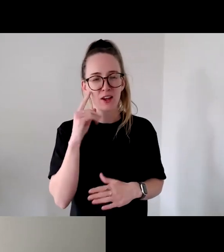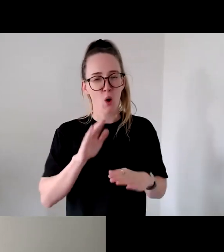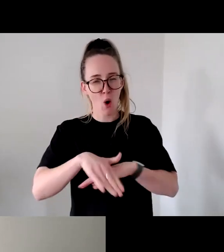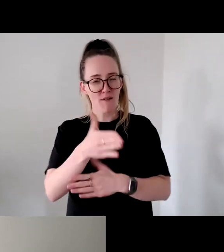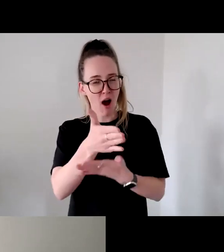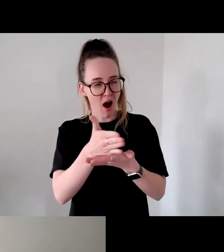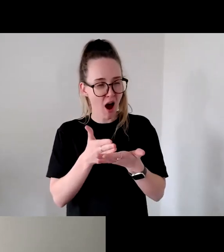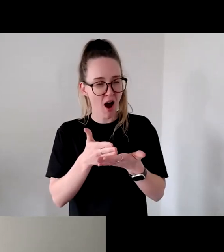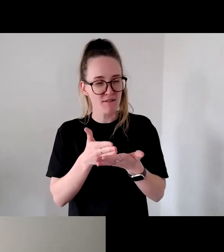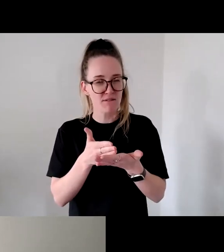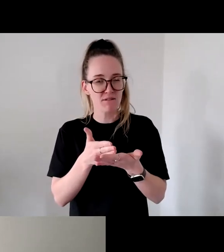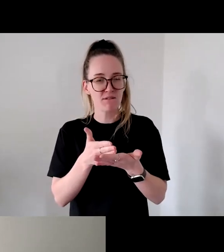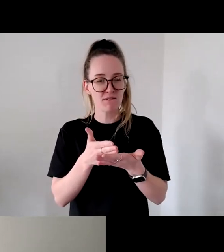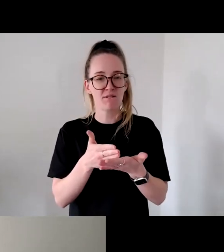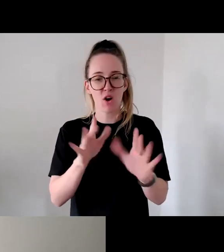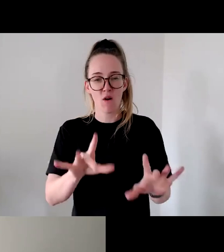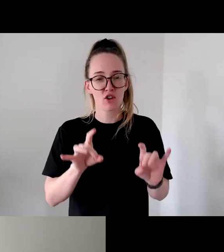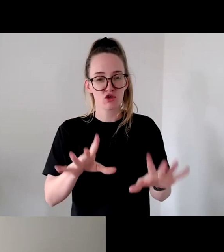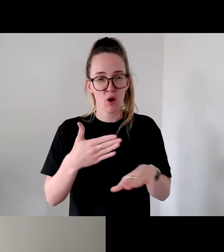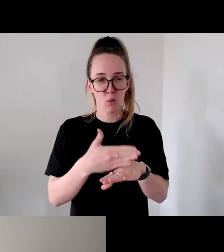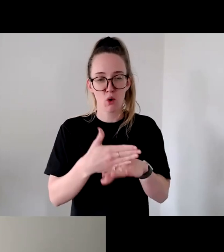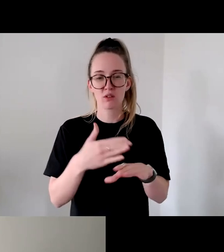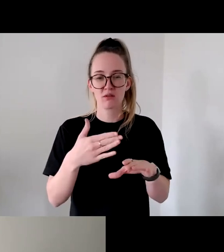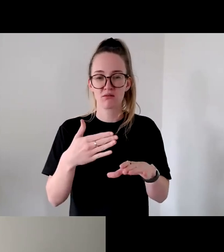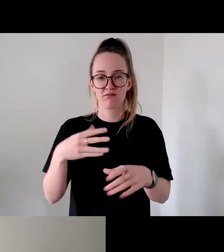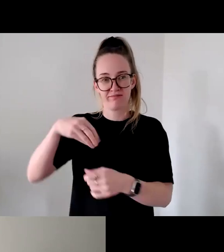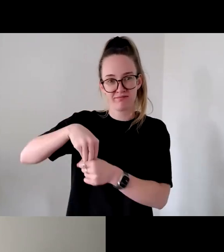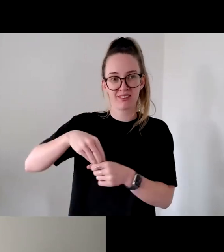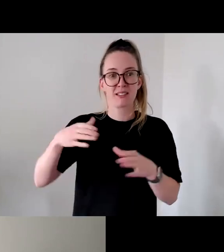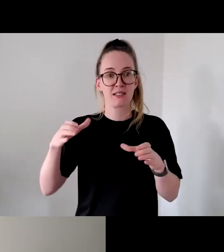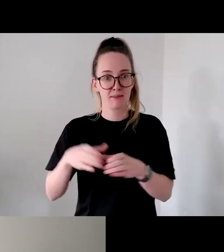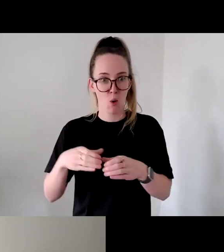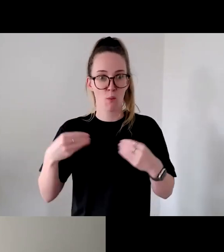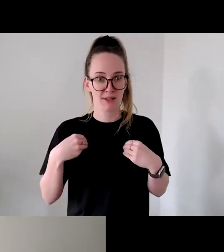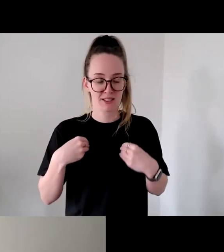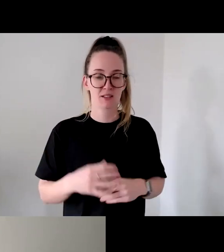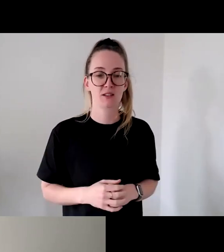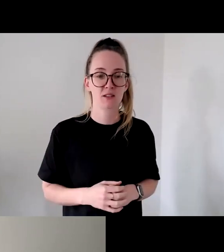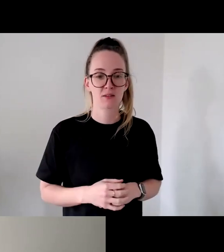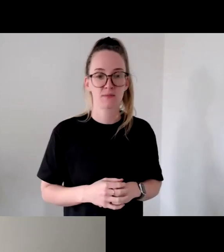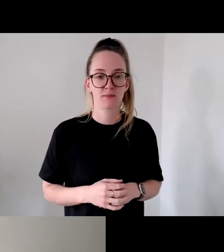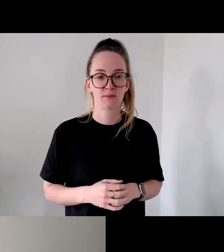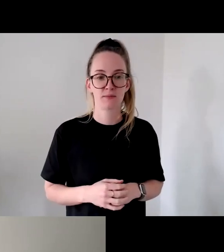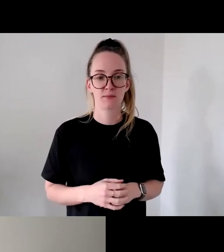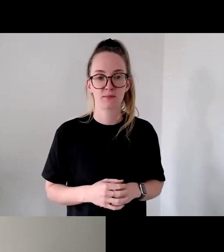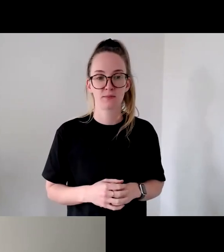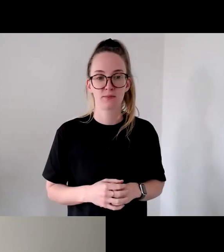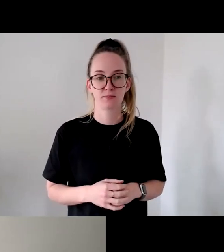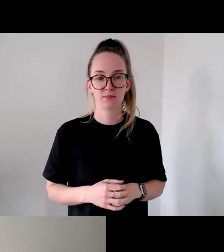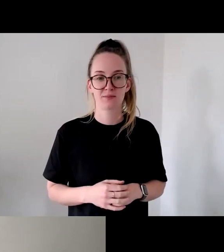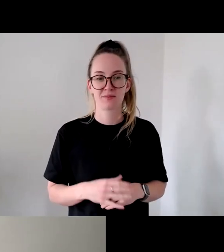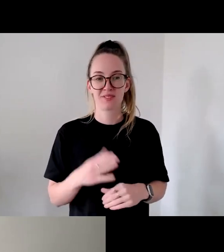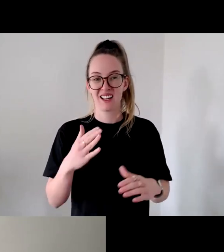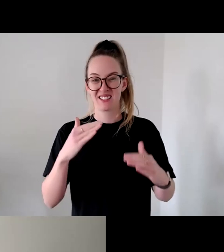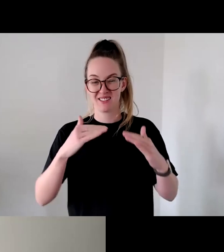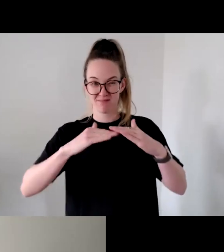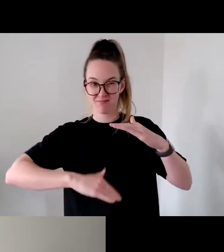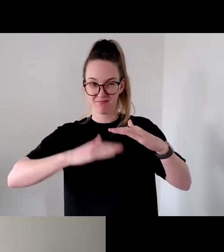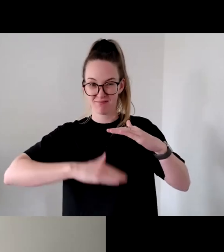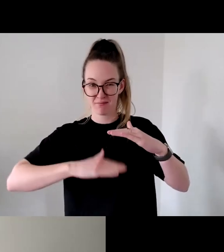work in small business. These are those sort of, less than 100 but even less than 20 workers.